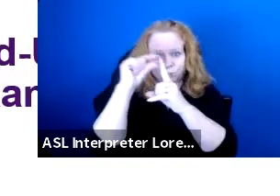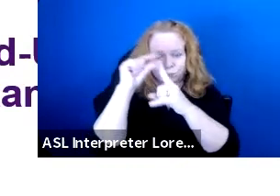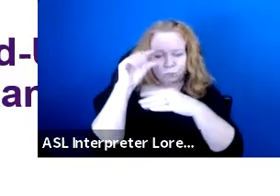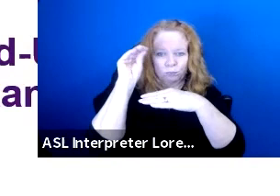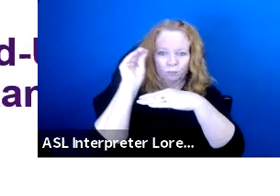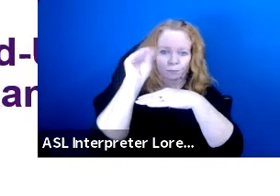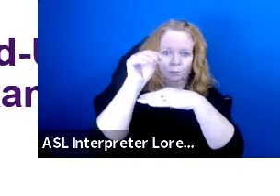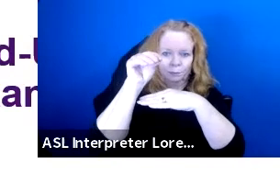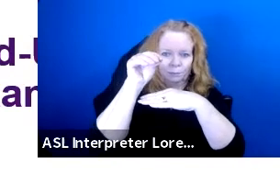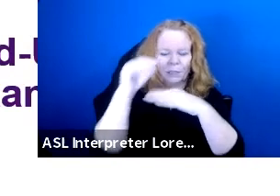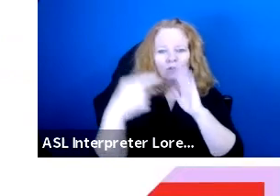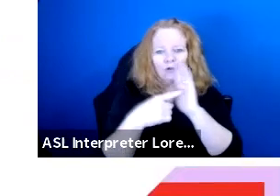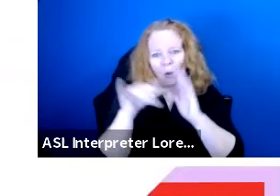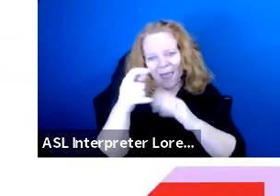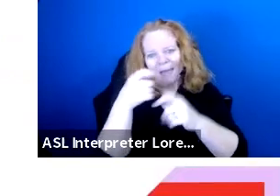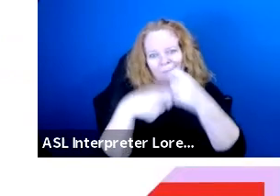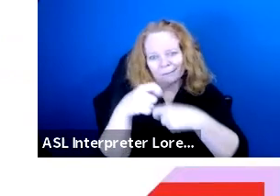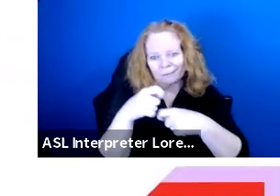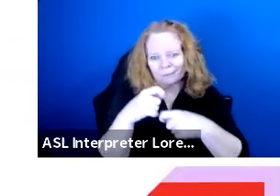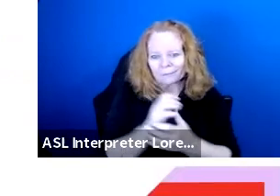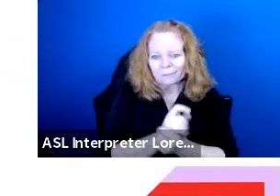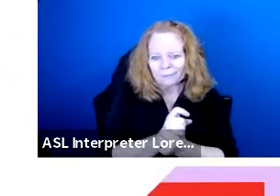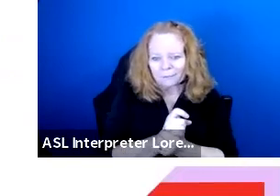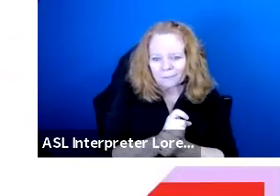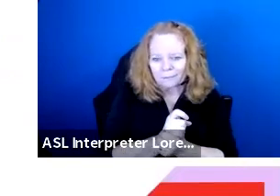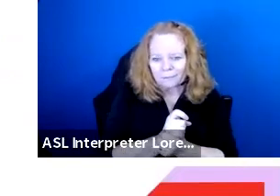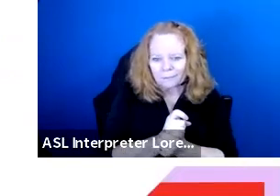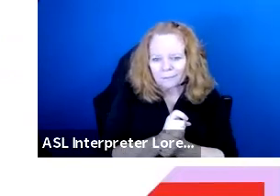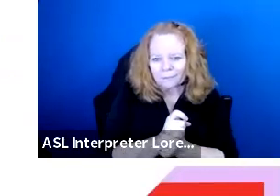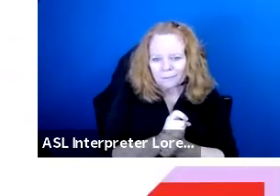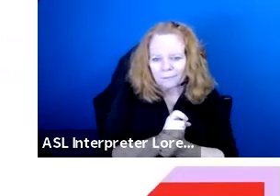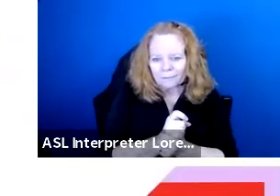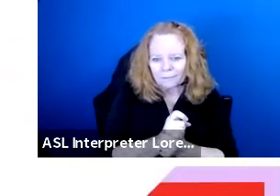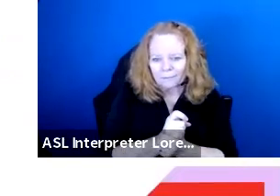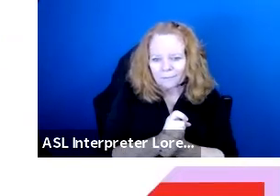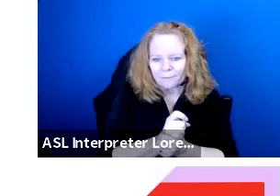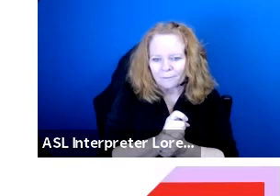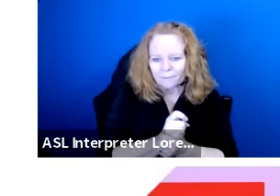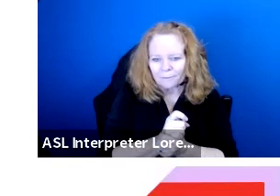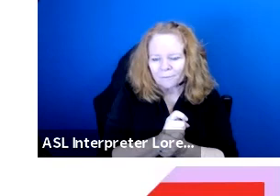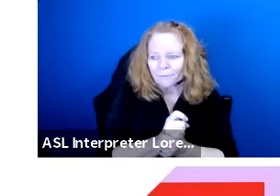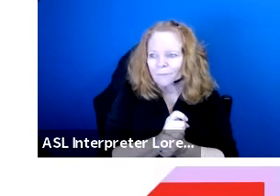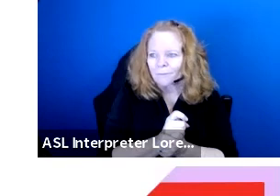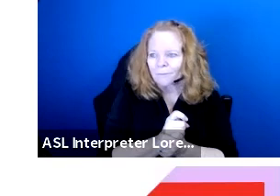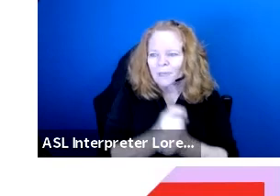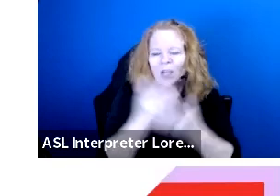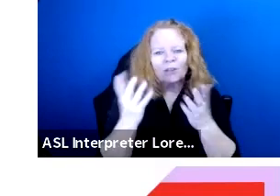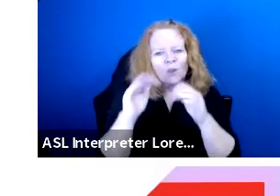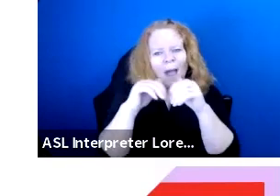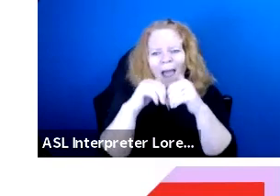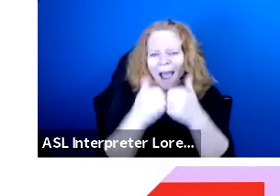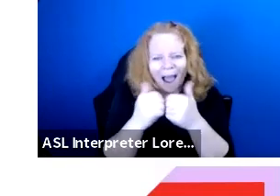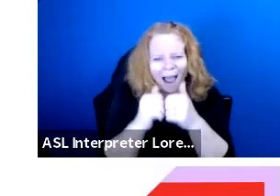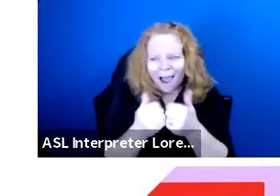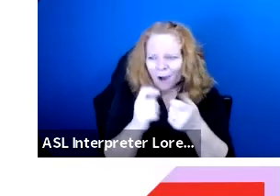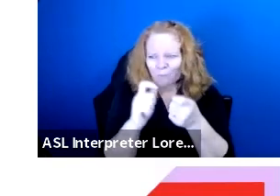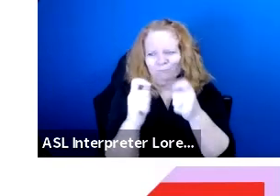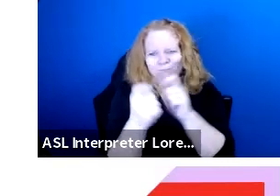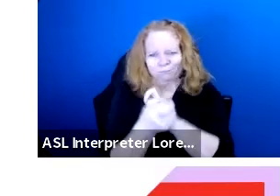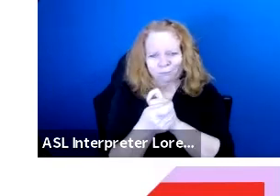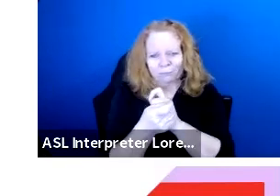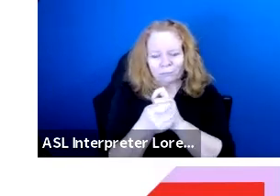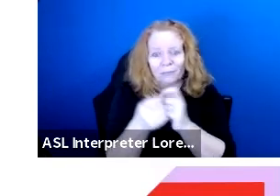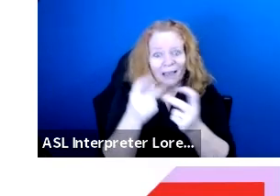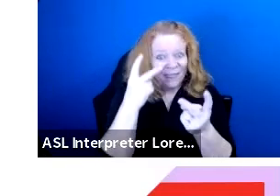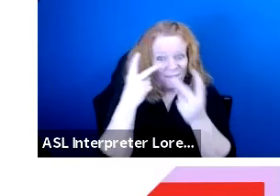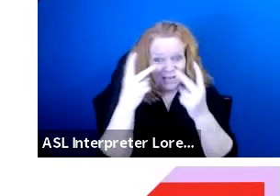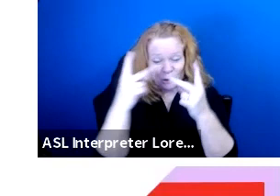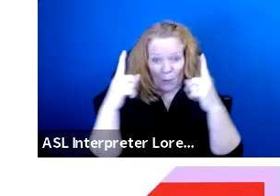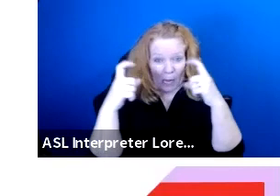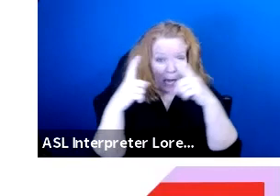above so what are the steps to making visually complex content accessible well first you're